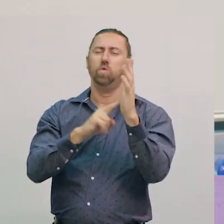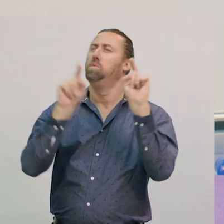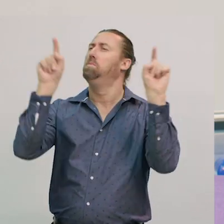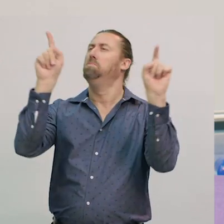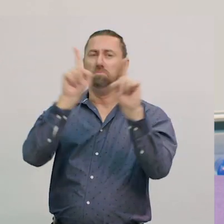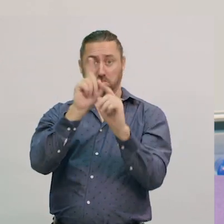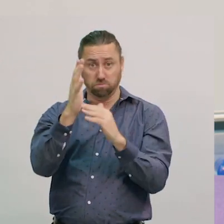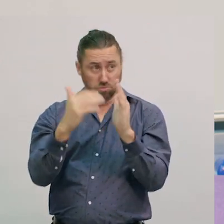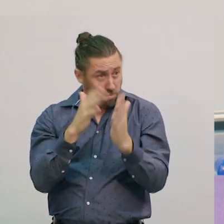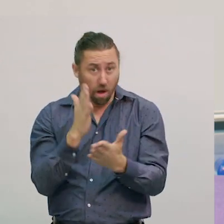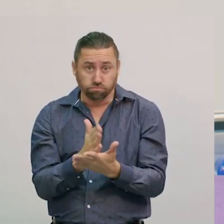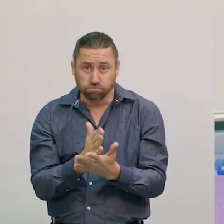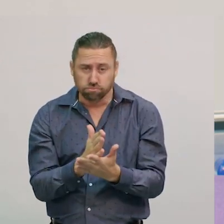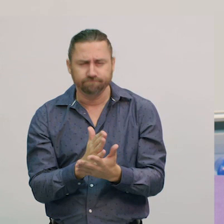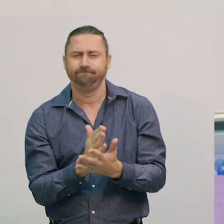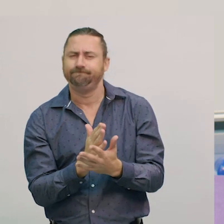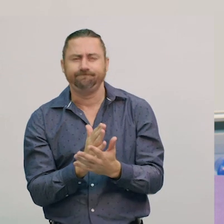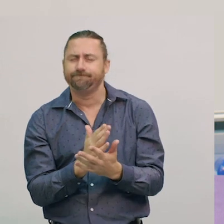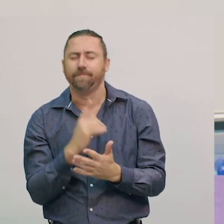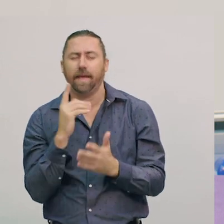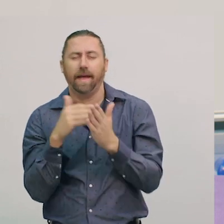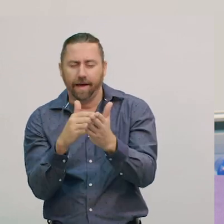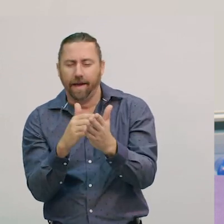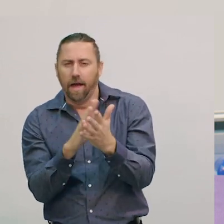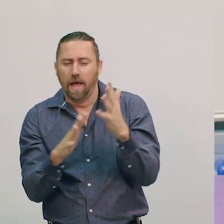To help us, we’re going to use some models to visualise their size.